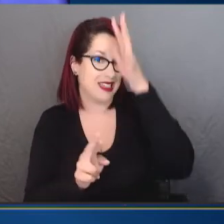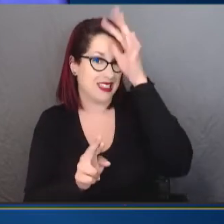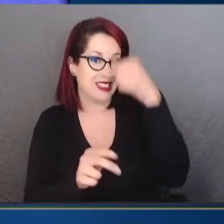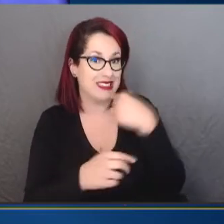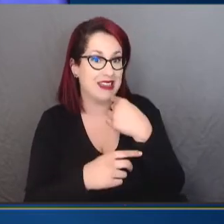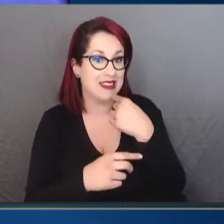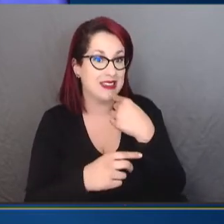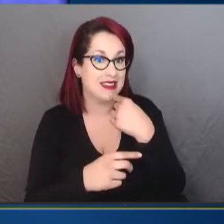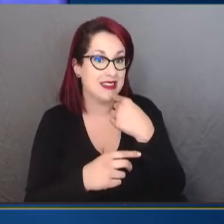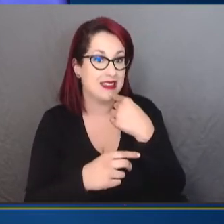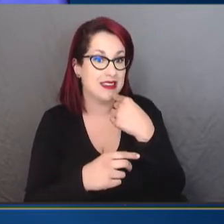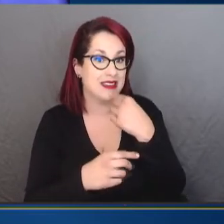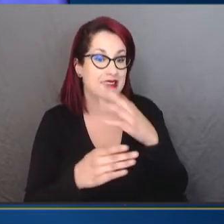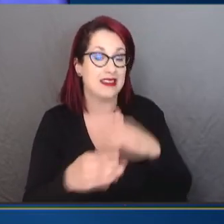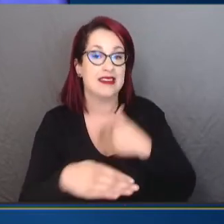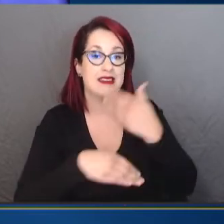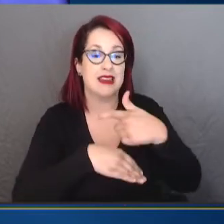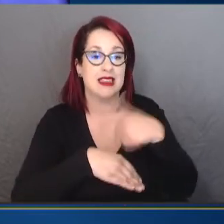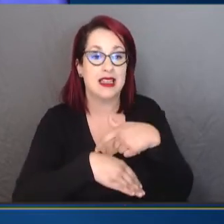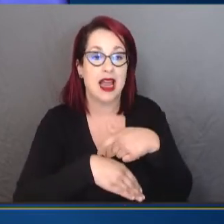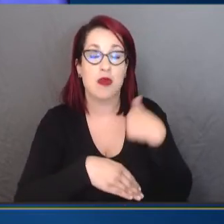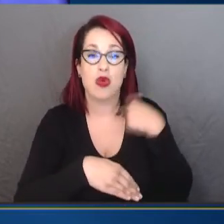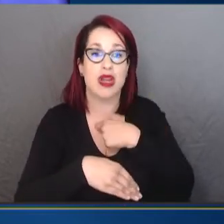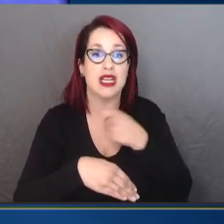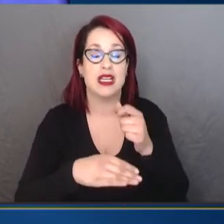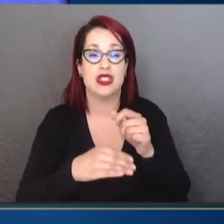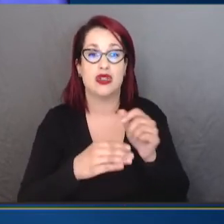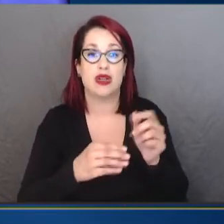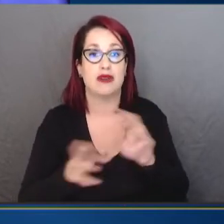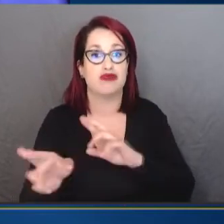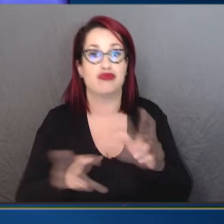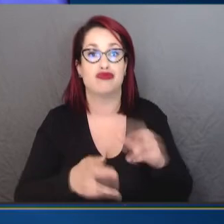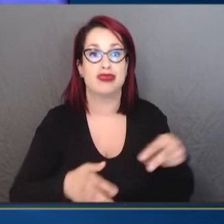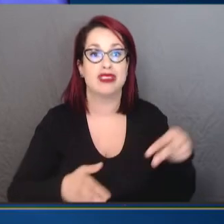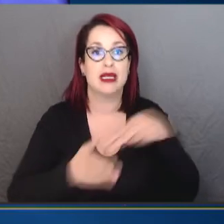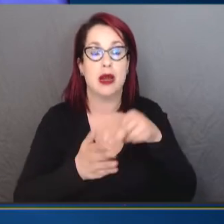get up and we got to go to work and it's going to be a good day." So, thank you all very, very much.